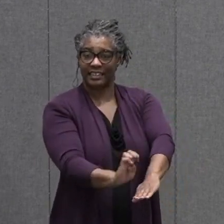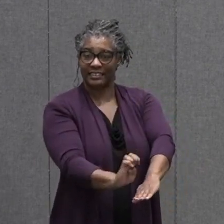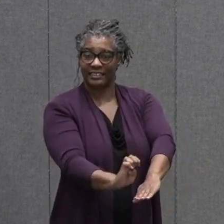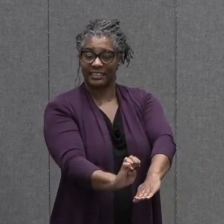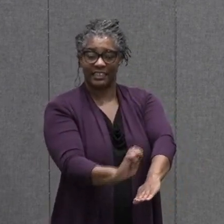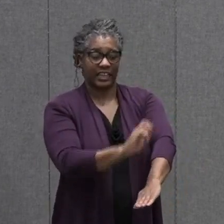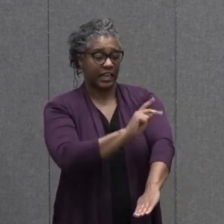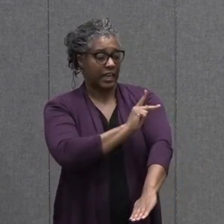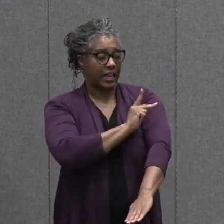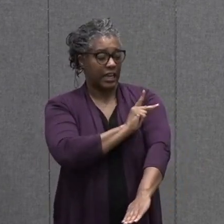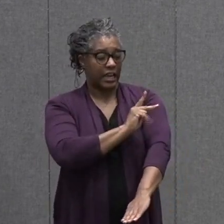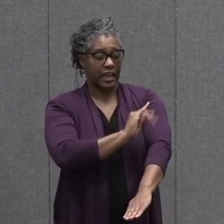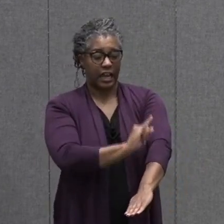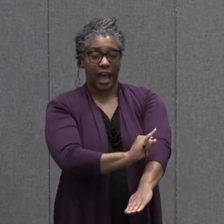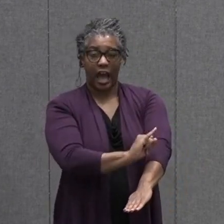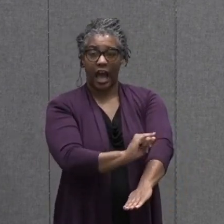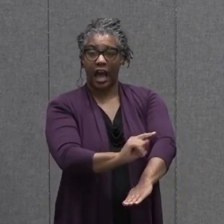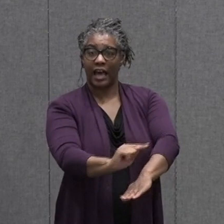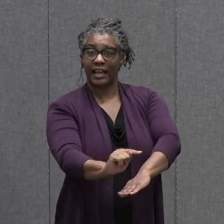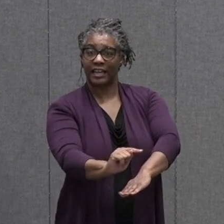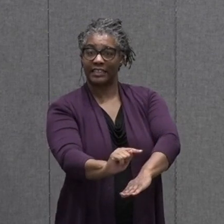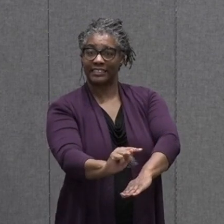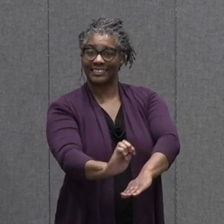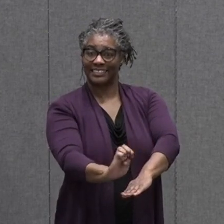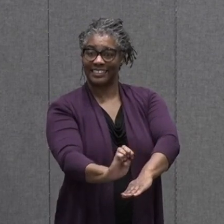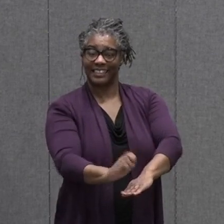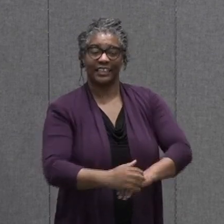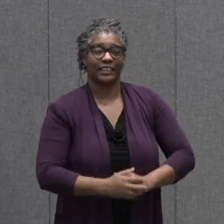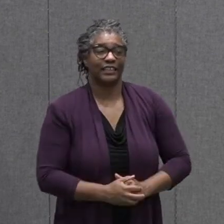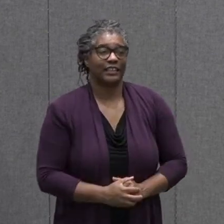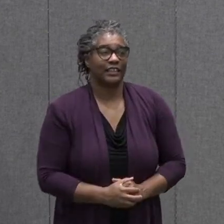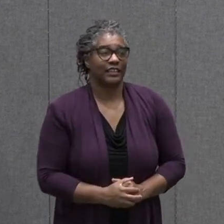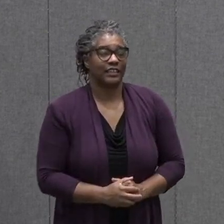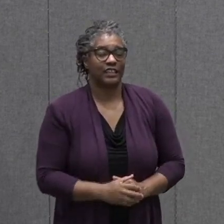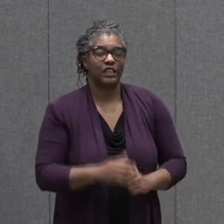What letters will we need to build the word kite? Hmm.